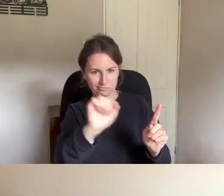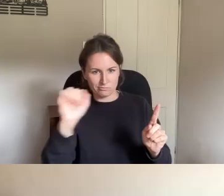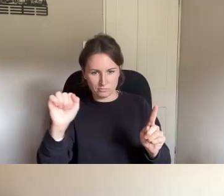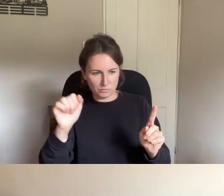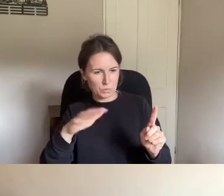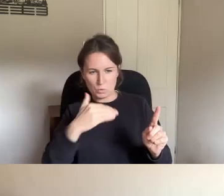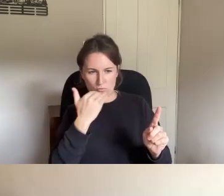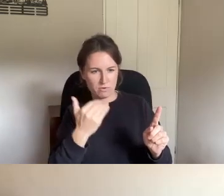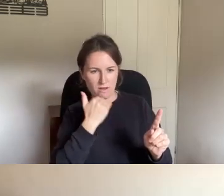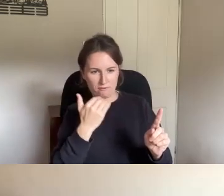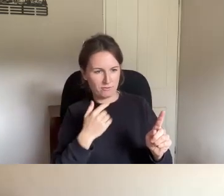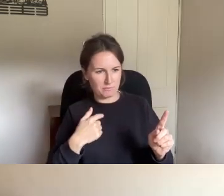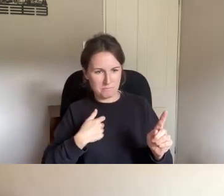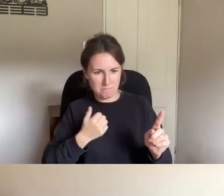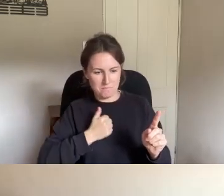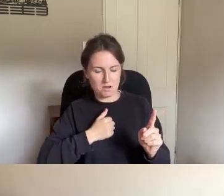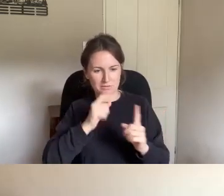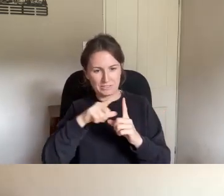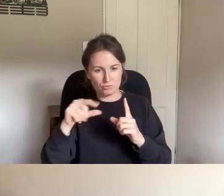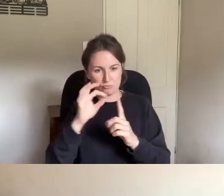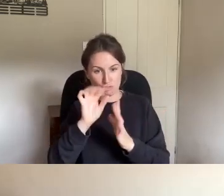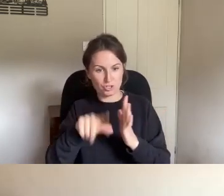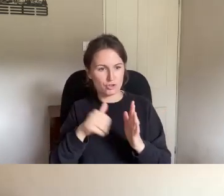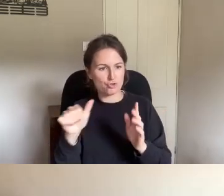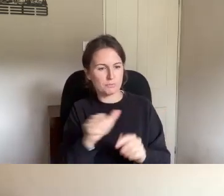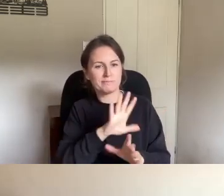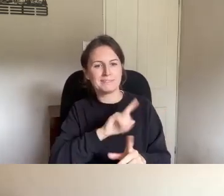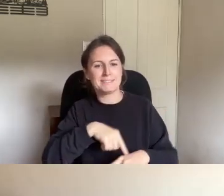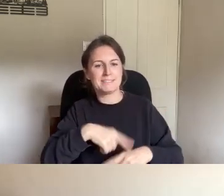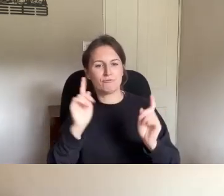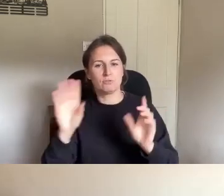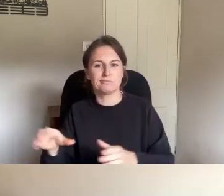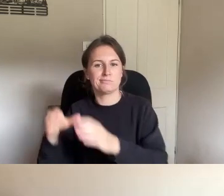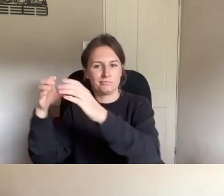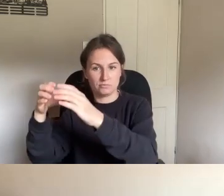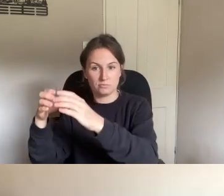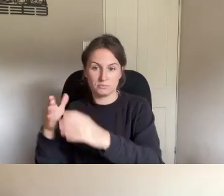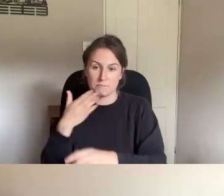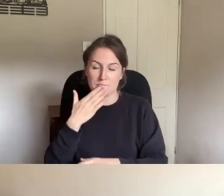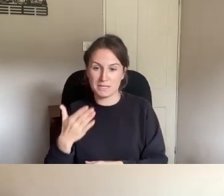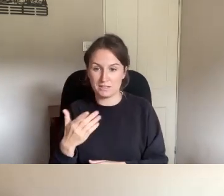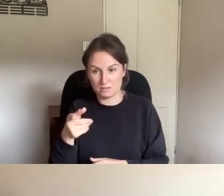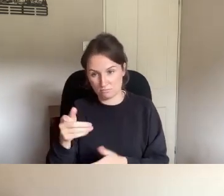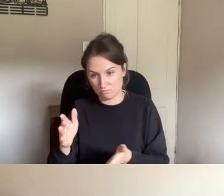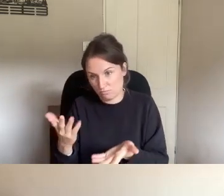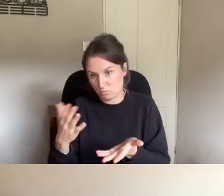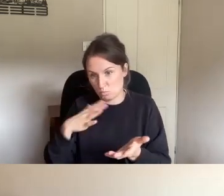where your brilliant digital project might fit in one of those five categories, then please, if you're happy to, you could put a bit more information